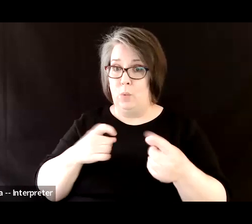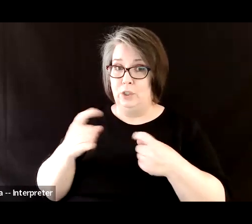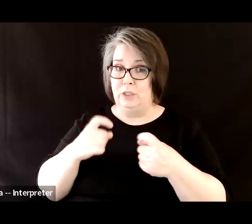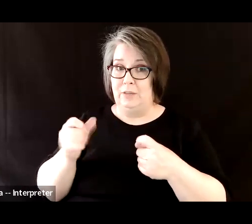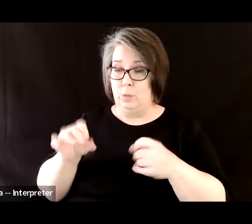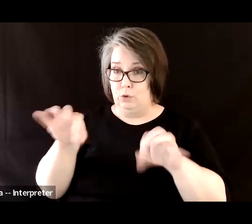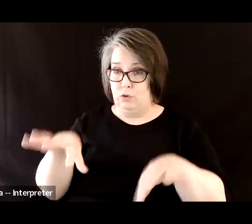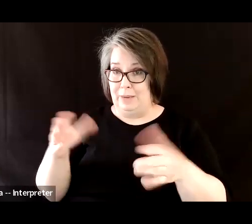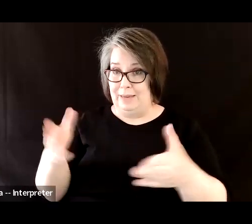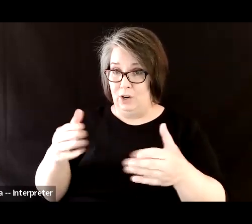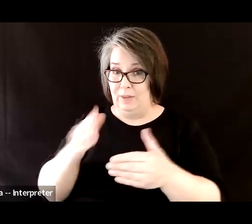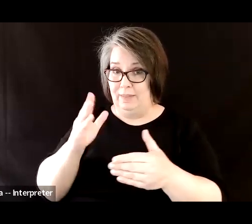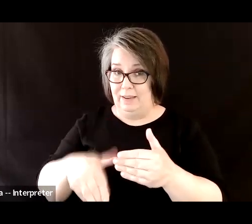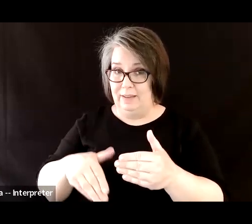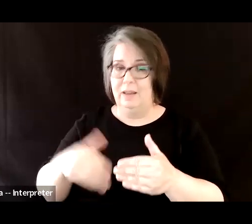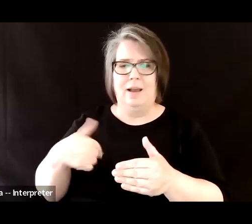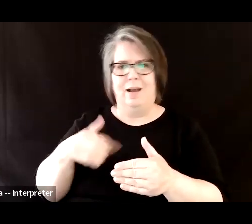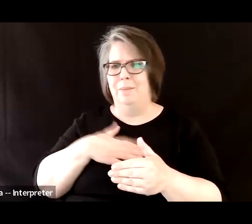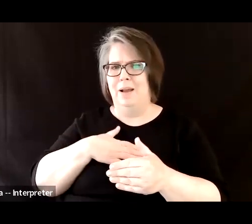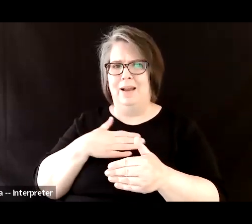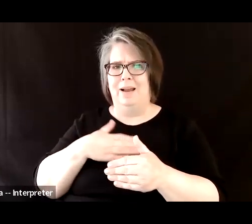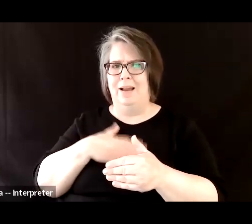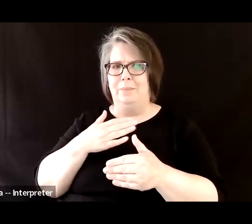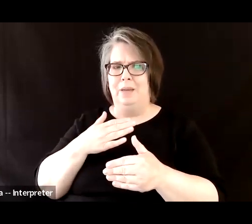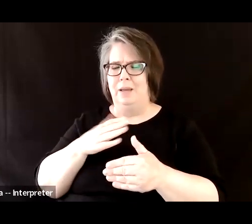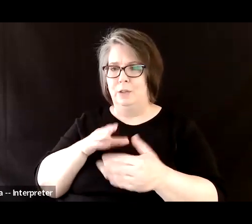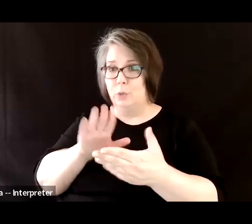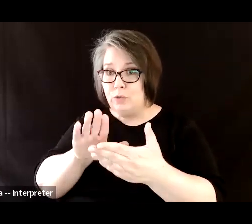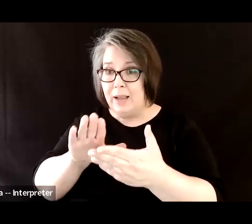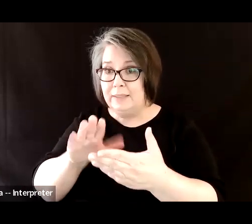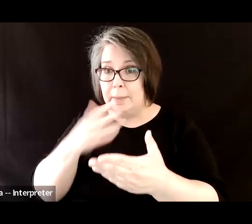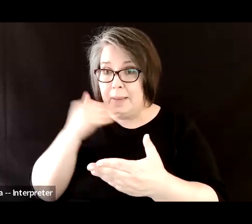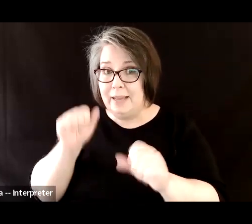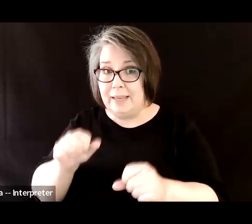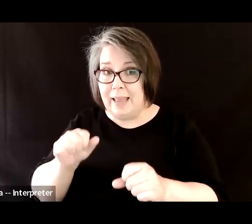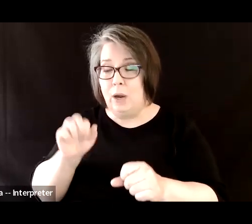in here at the end, I am happy to either address them as best I can or take them over to Melanie.